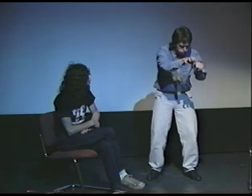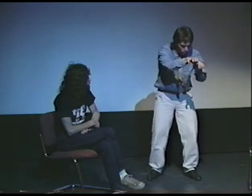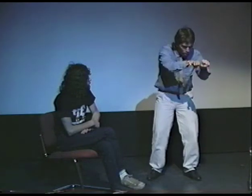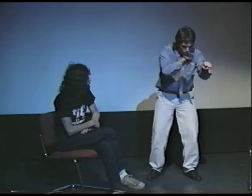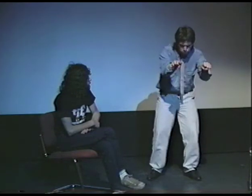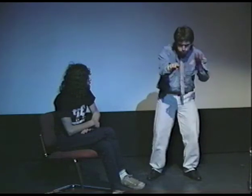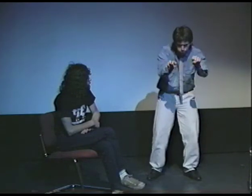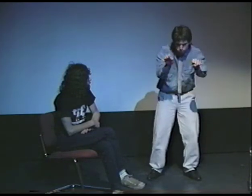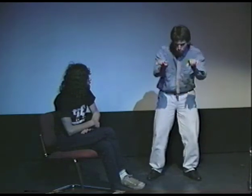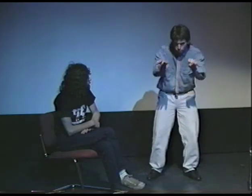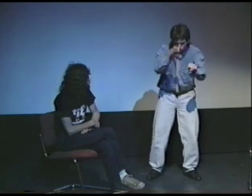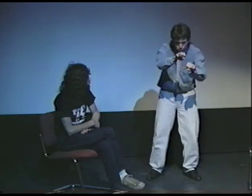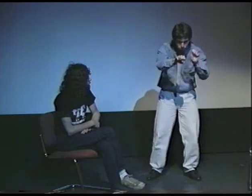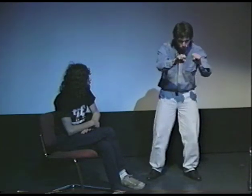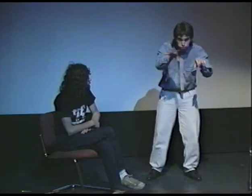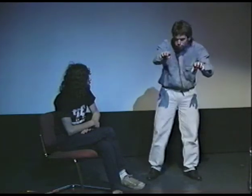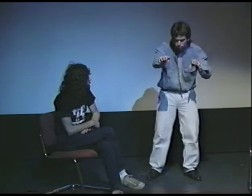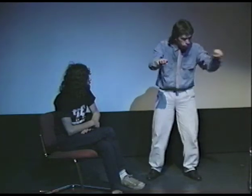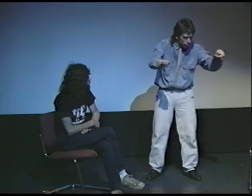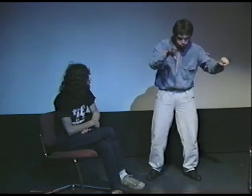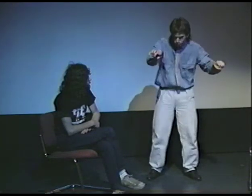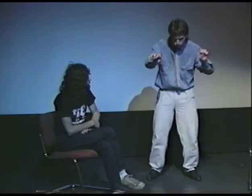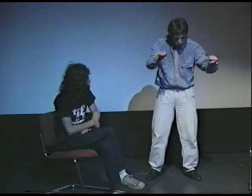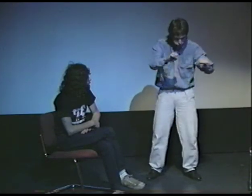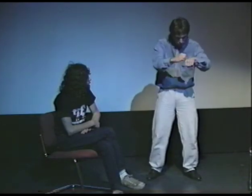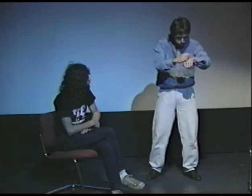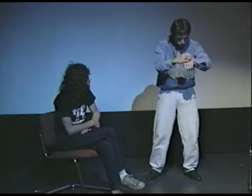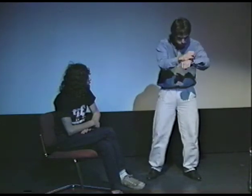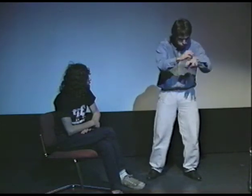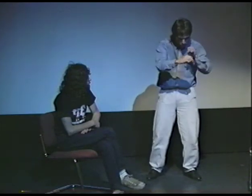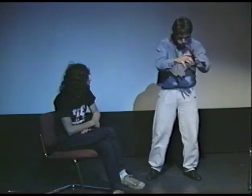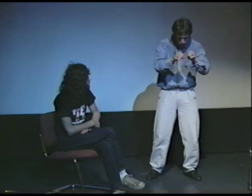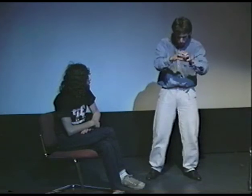And the cancer cells taking over the whole body and expanding throughout the body